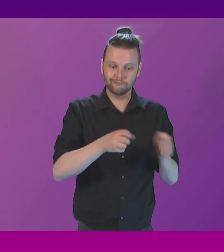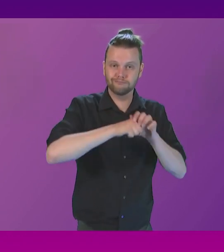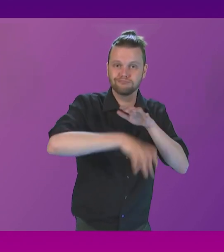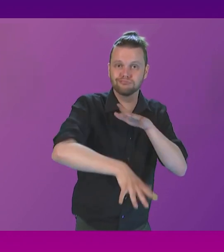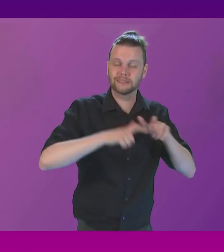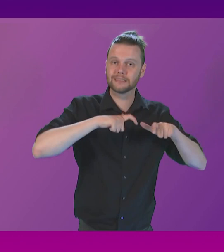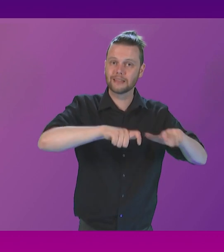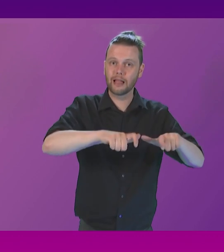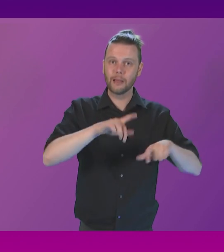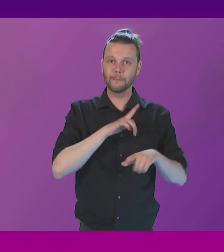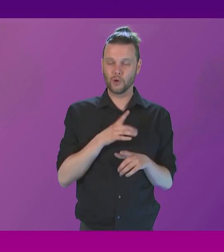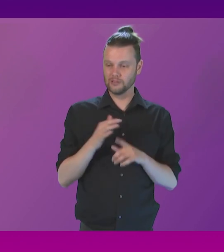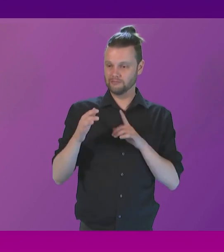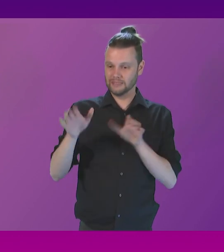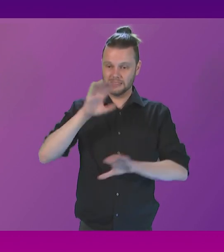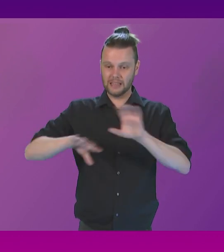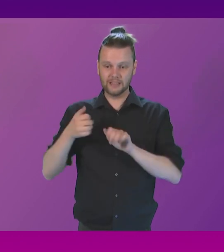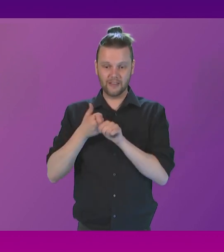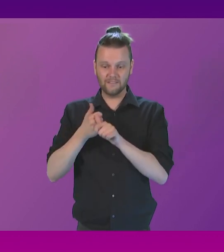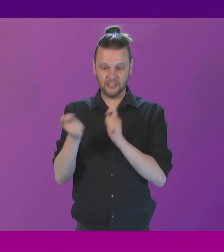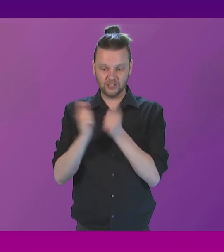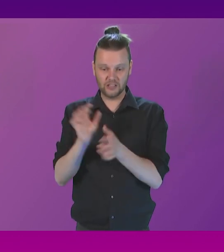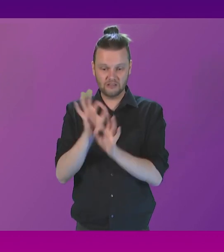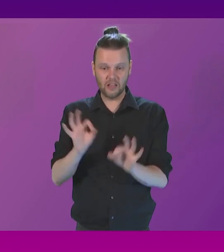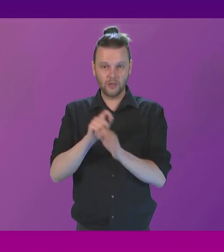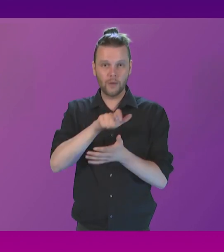has been no change in the scientific advice since last year, when licences were granted?